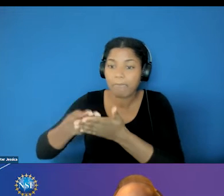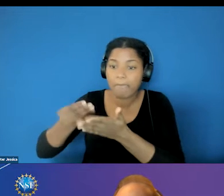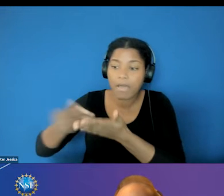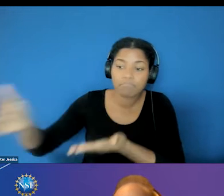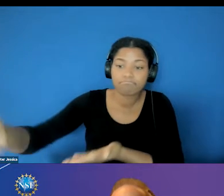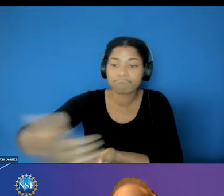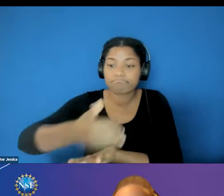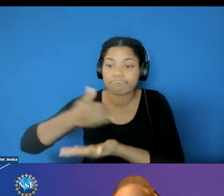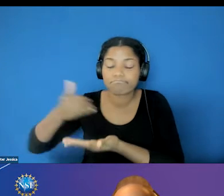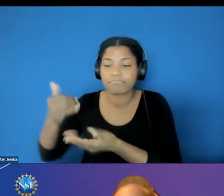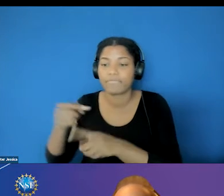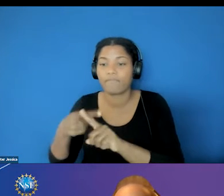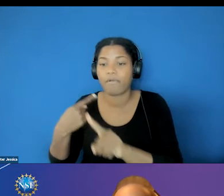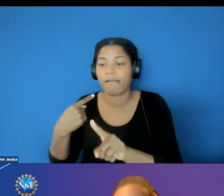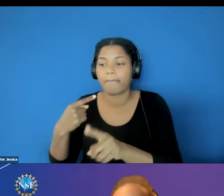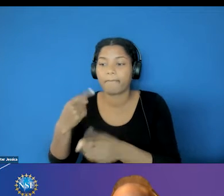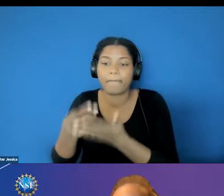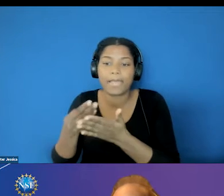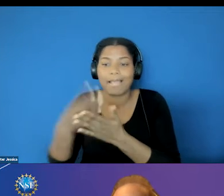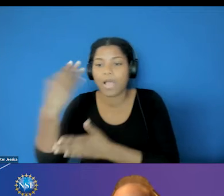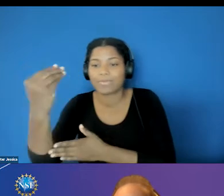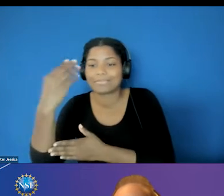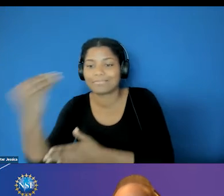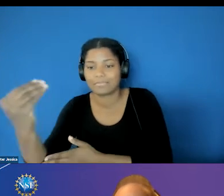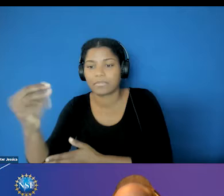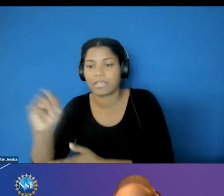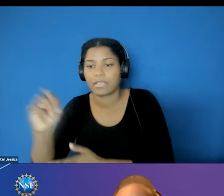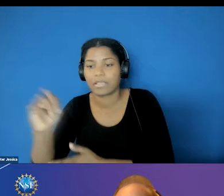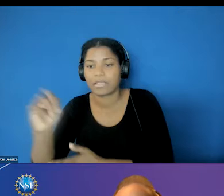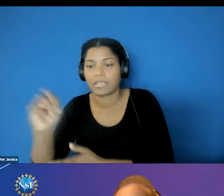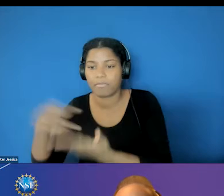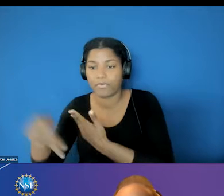funds outside of the MRI program. Next slide, please.